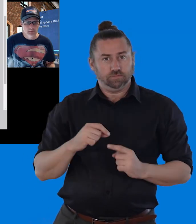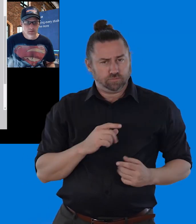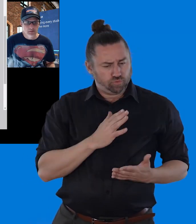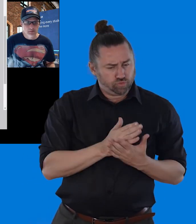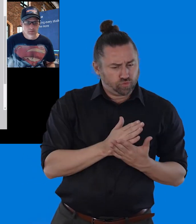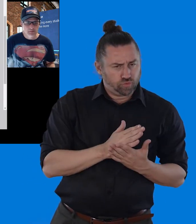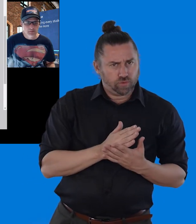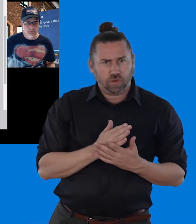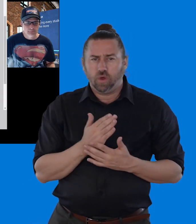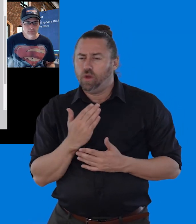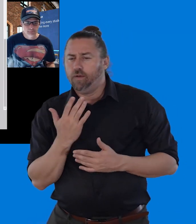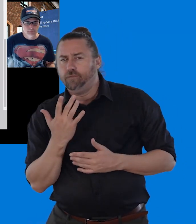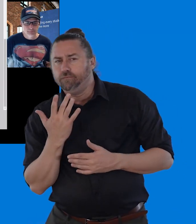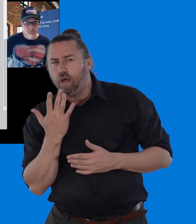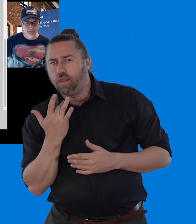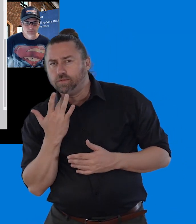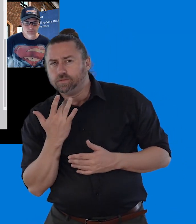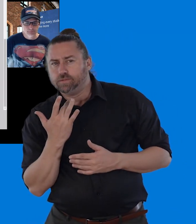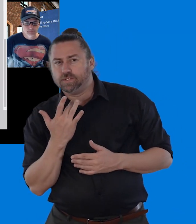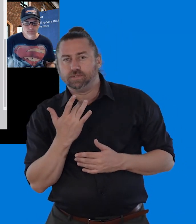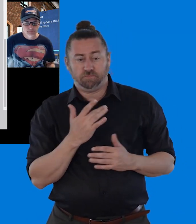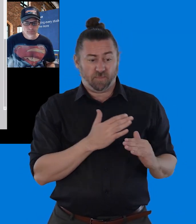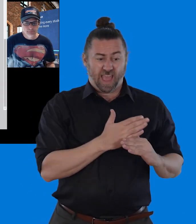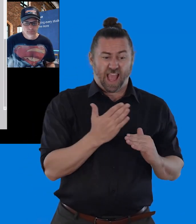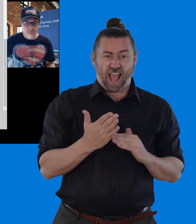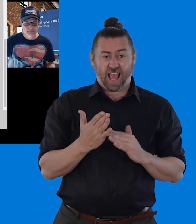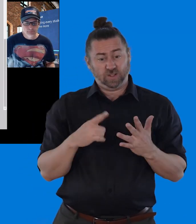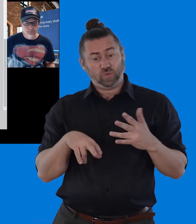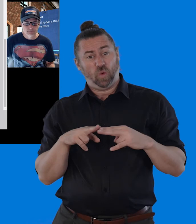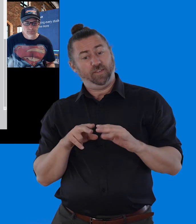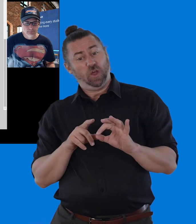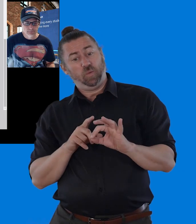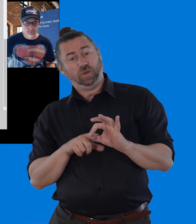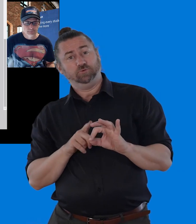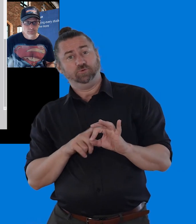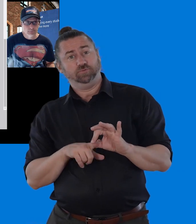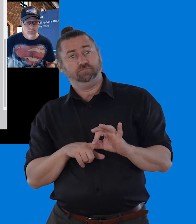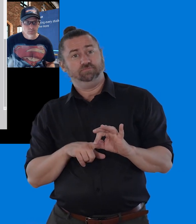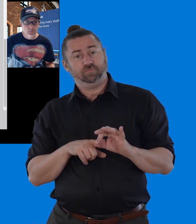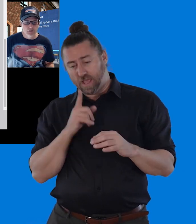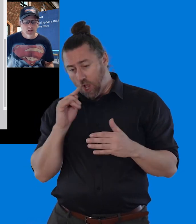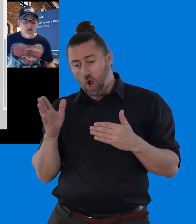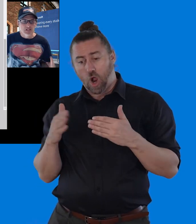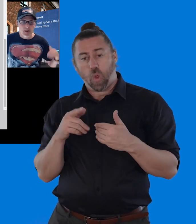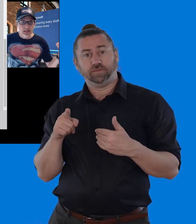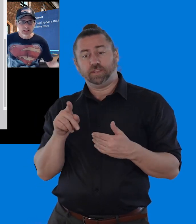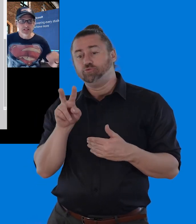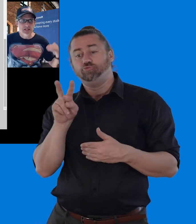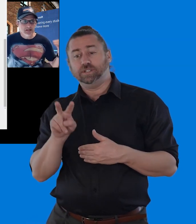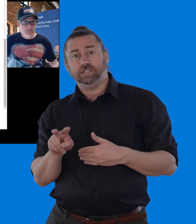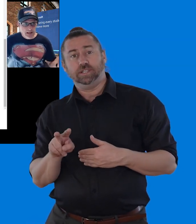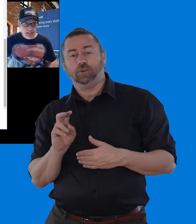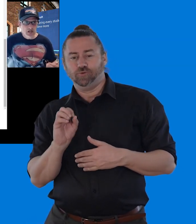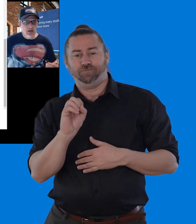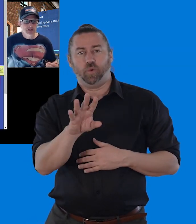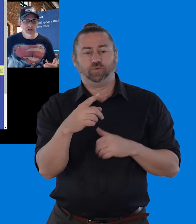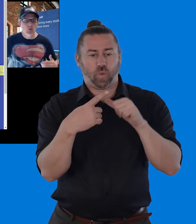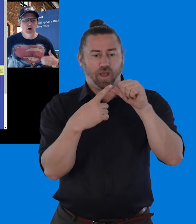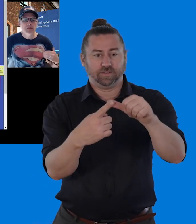False. End of question. Close the reader to input your answer. (VIDEO ENDS). So, I could listen to that as many times as I want,